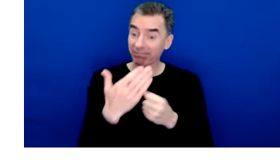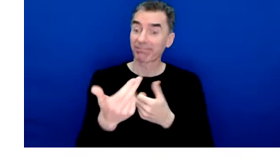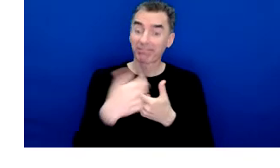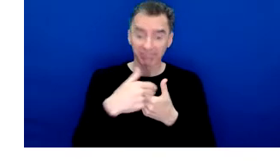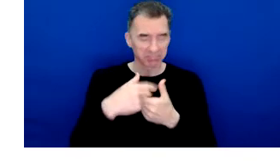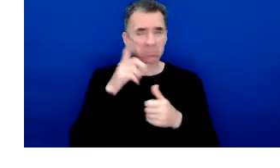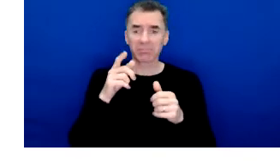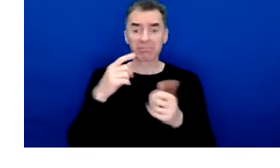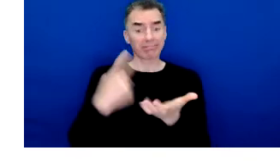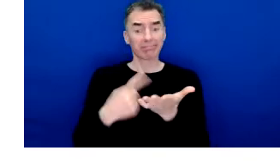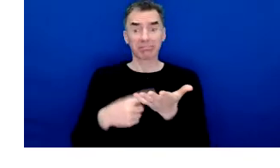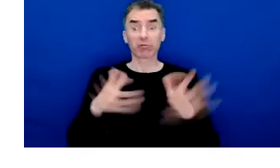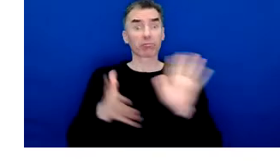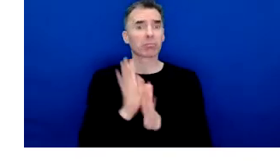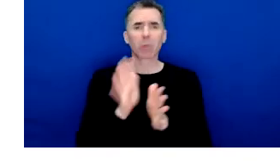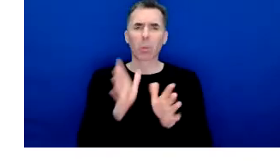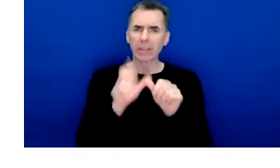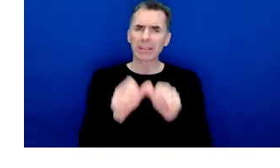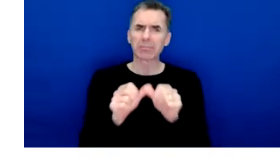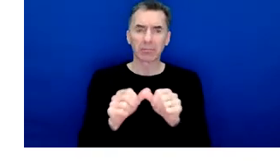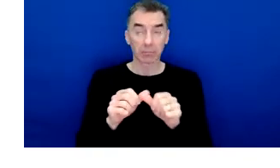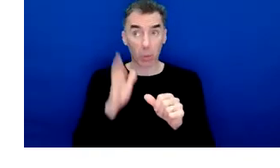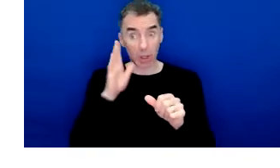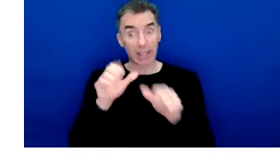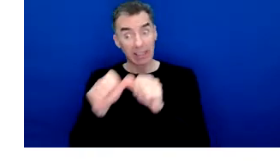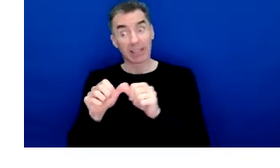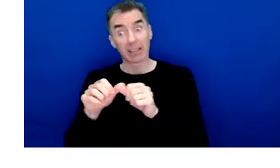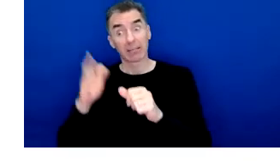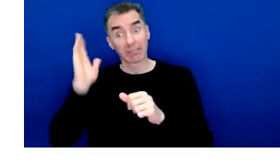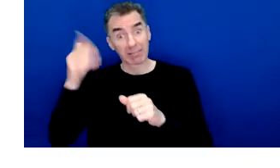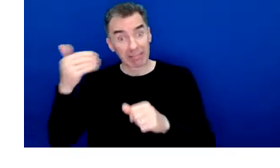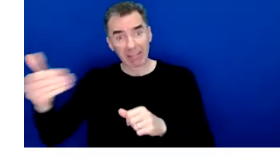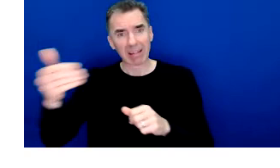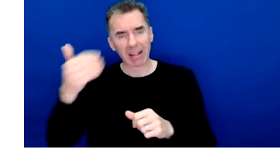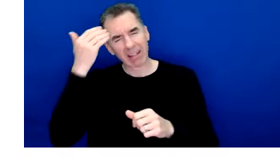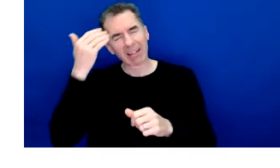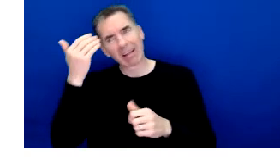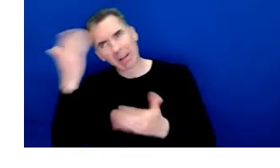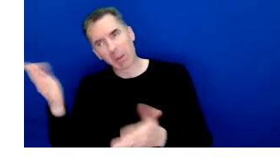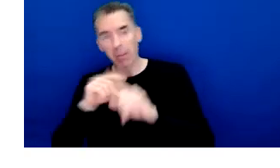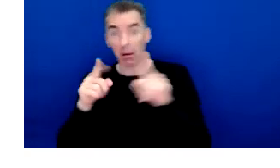I don't know. We'll continue to make presentations, but I will continue to be available